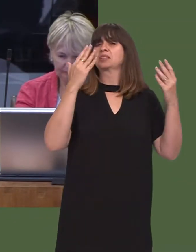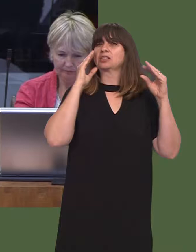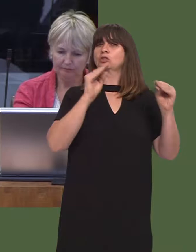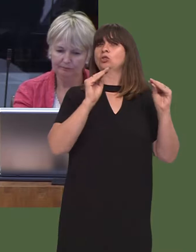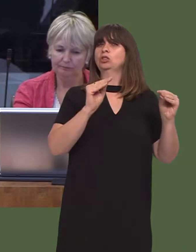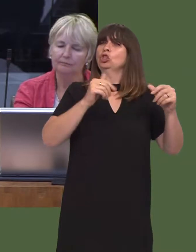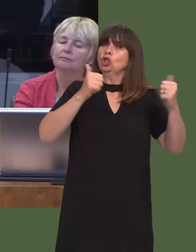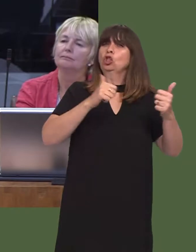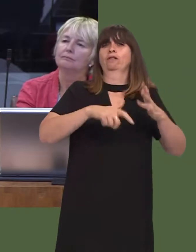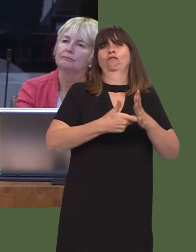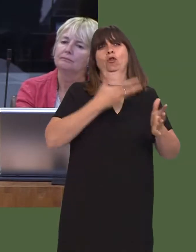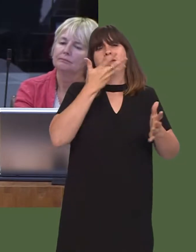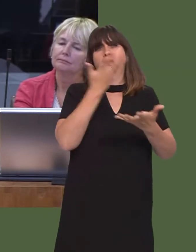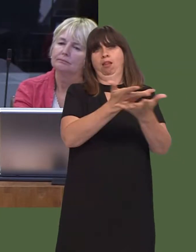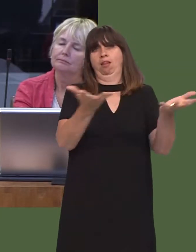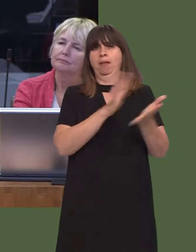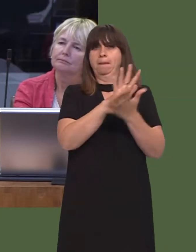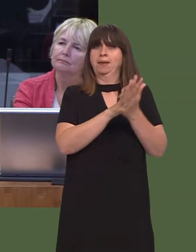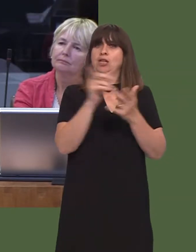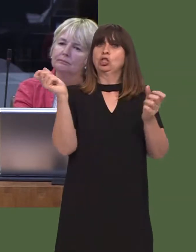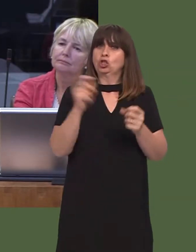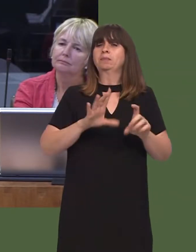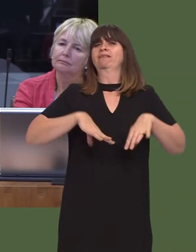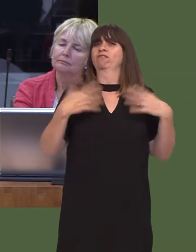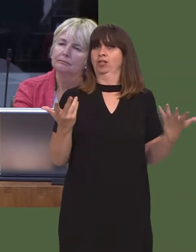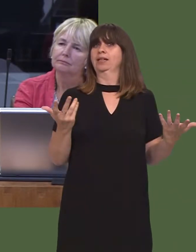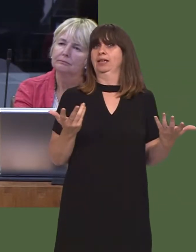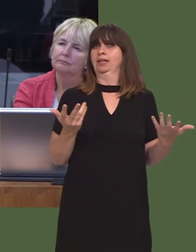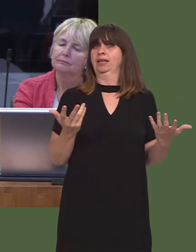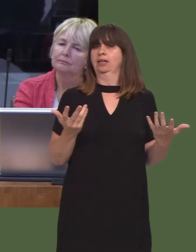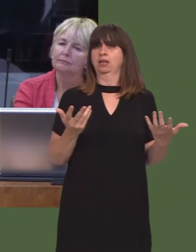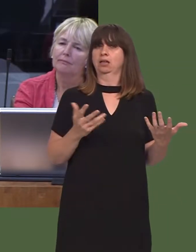that higher education is a public good and should be funded across the education budget